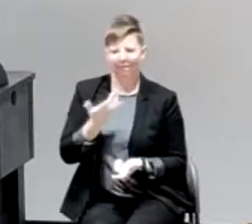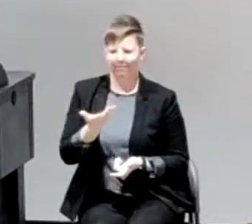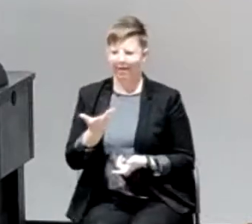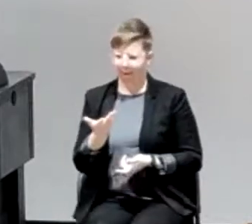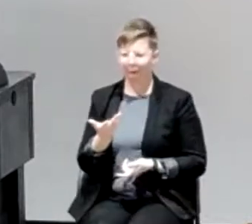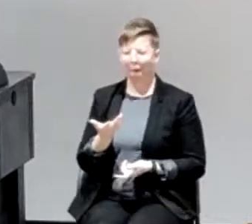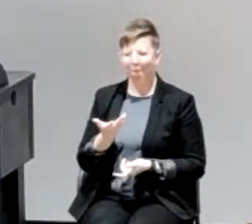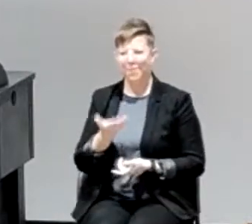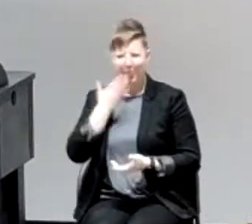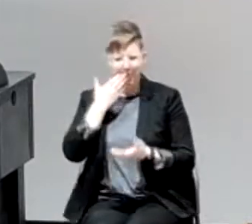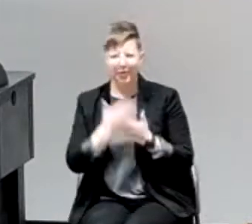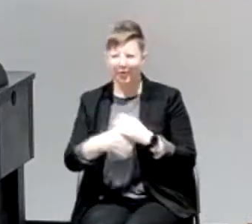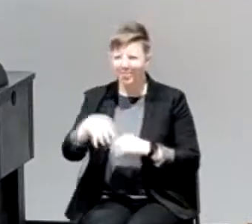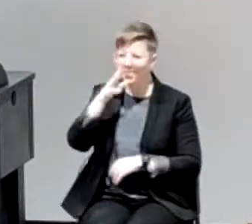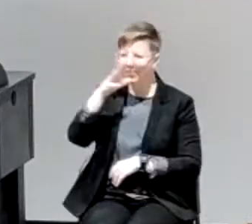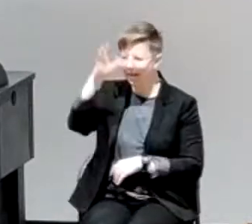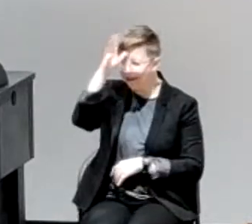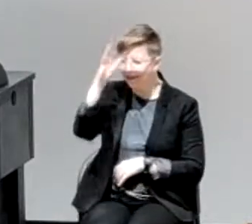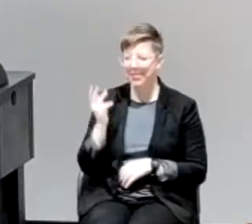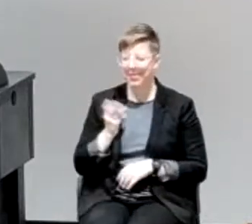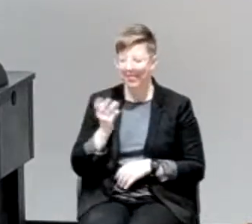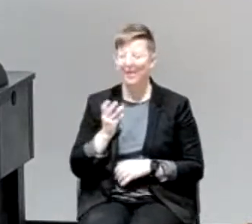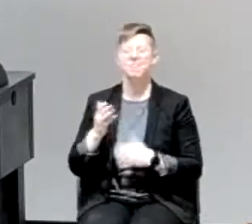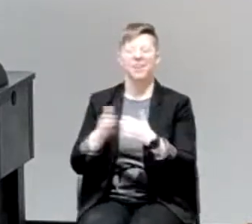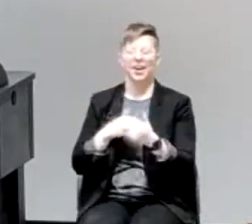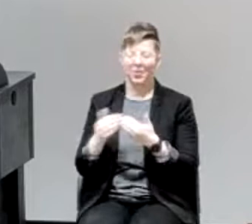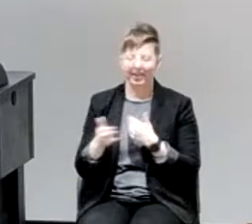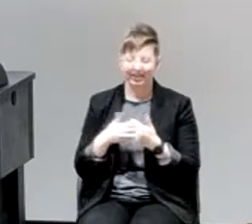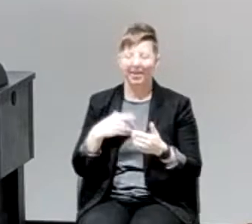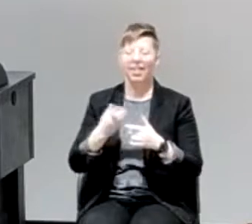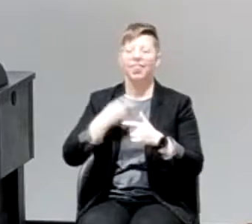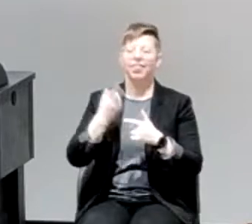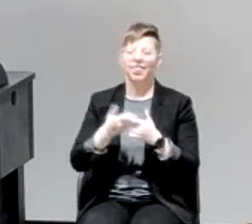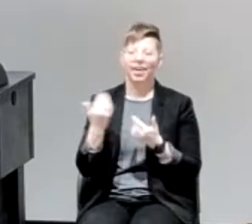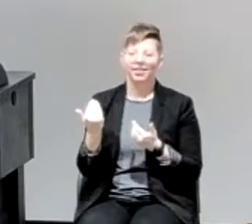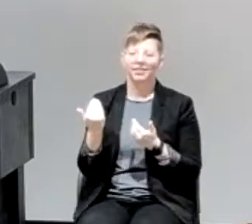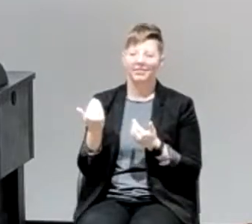her big brother forever and I will contemplate if I can be her mom forever and if the answer is yes we will go.